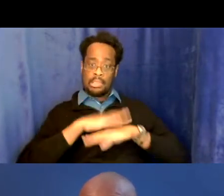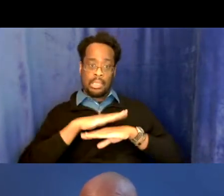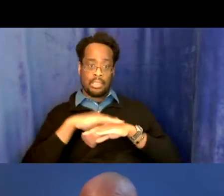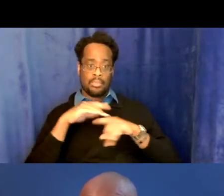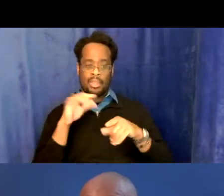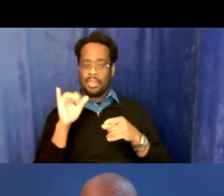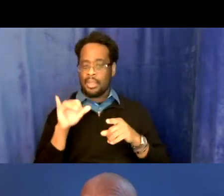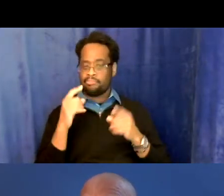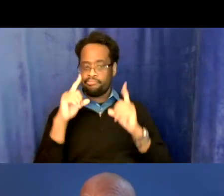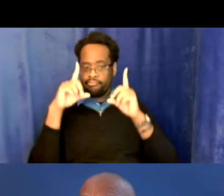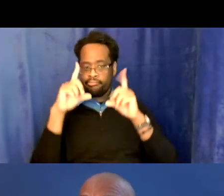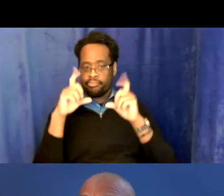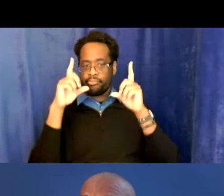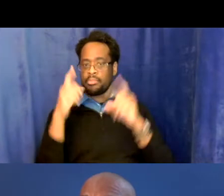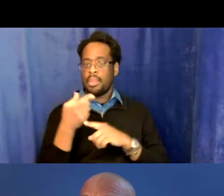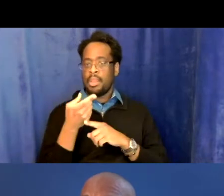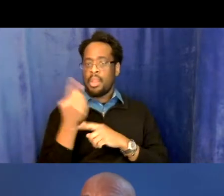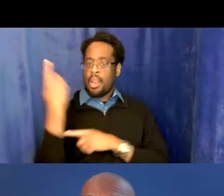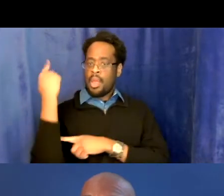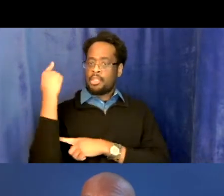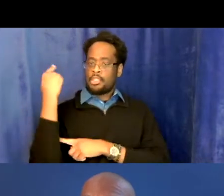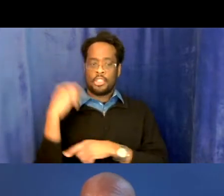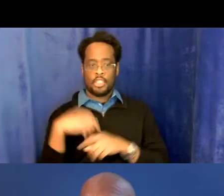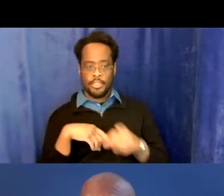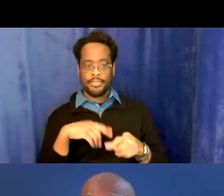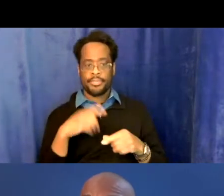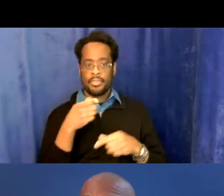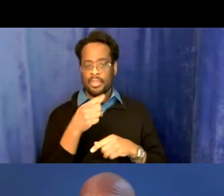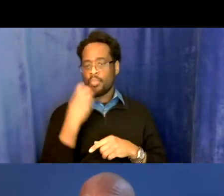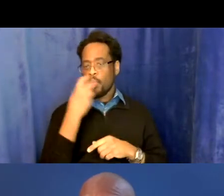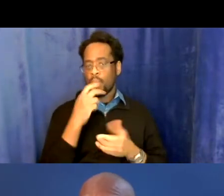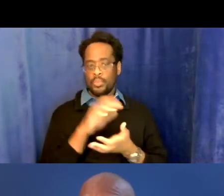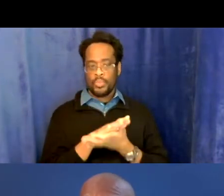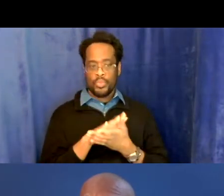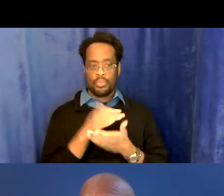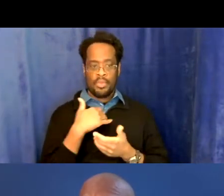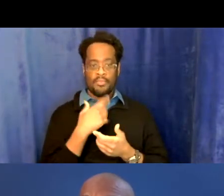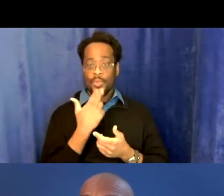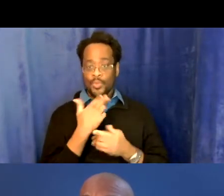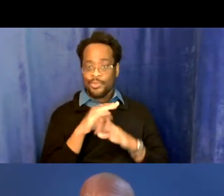And you really see, in a lot of different photographs--one from last year at an oral school